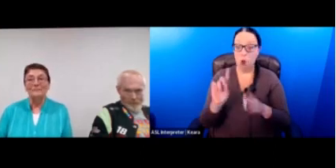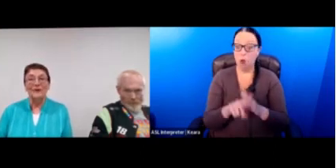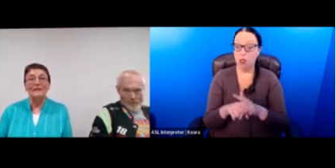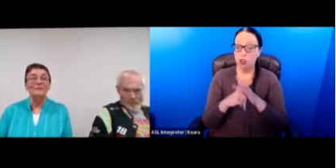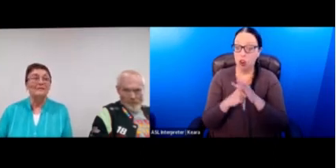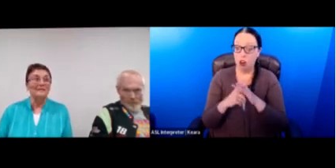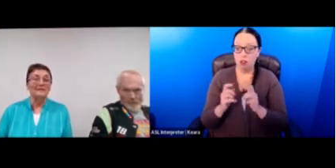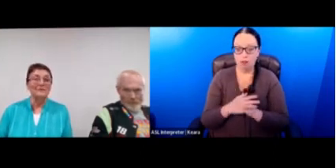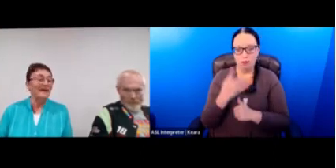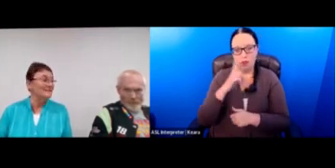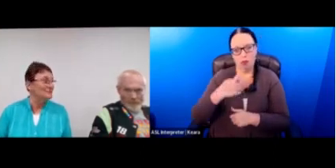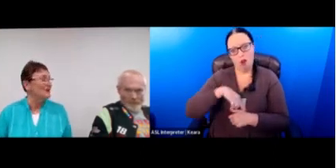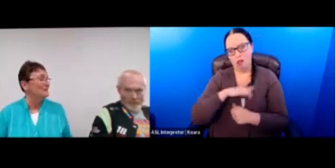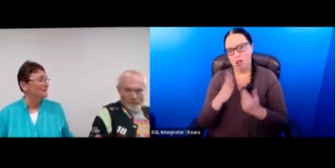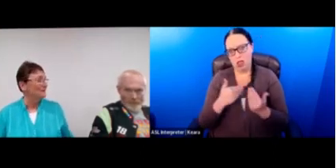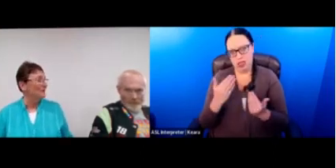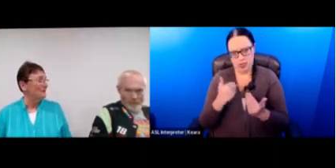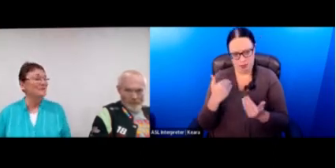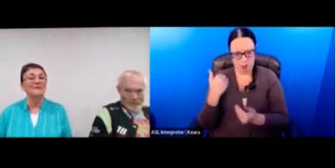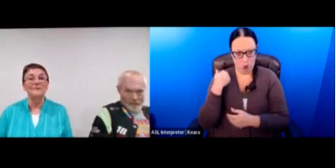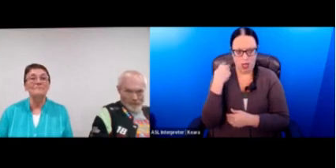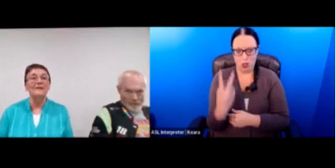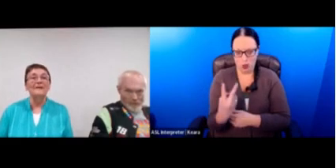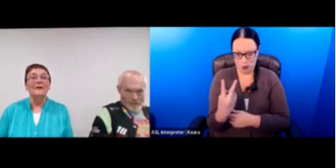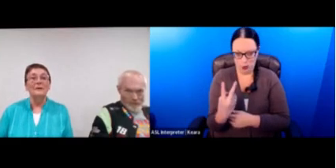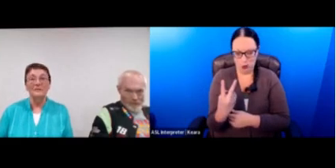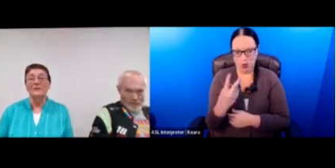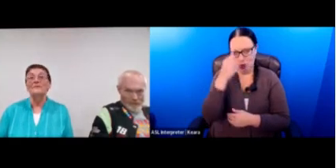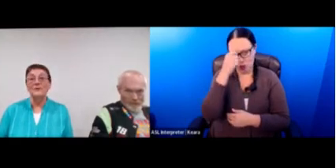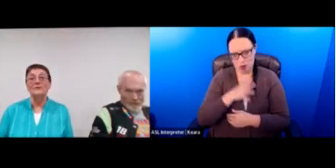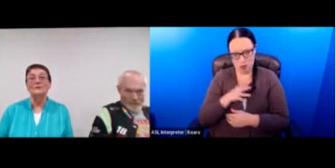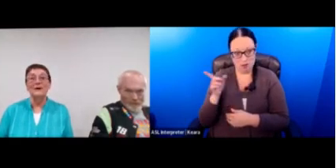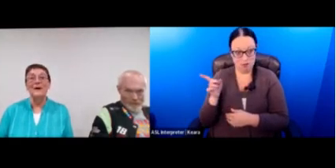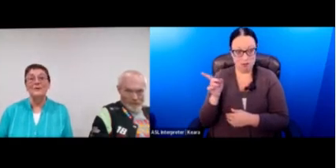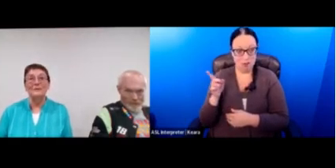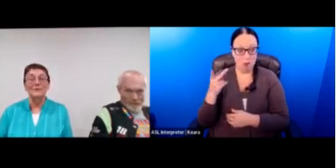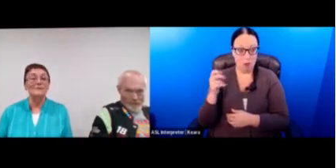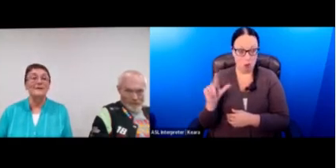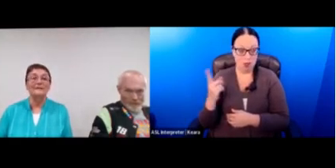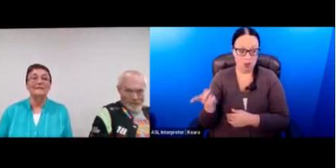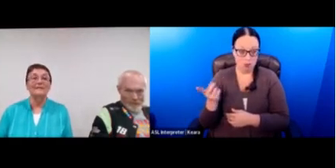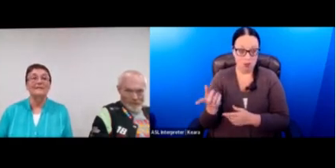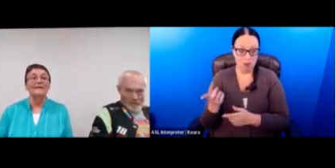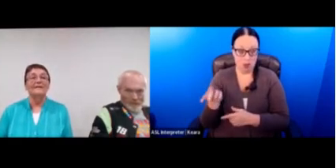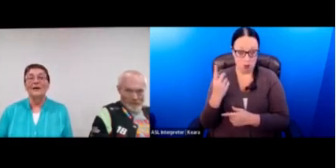For us? It was easy. We had two gentlemen while being one of them, who was very vocal about wanting more independence. They